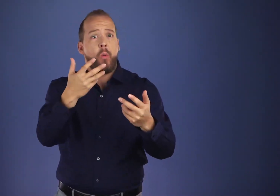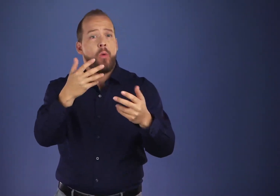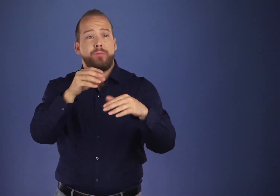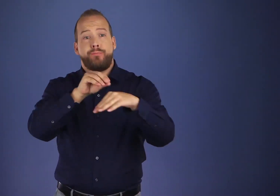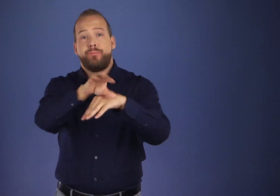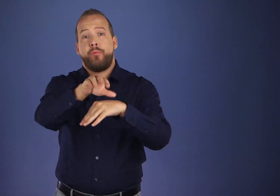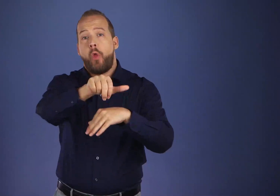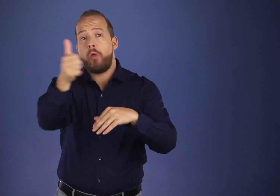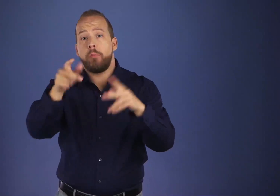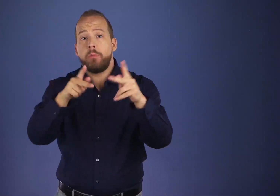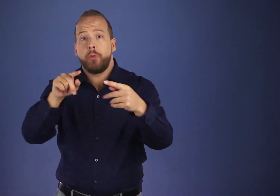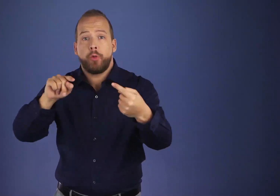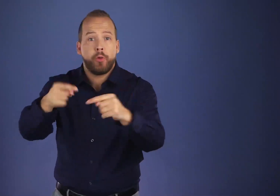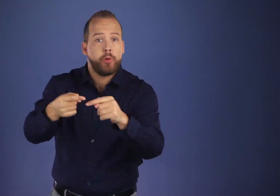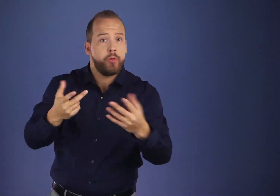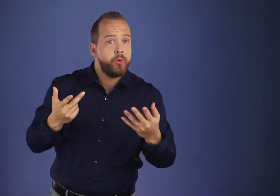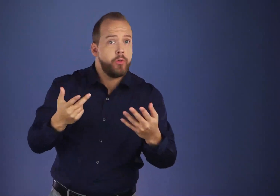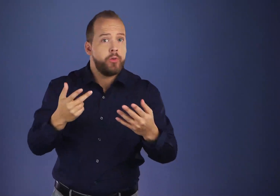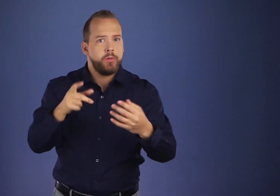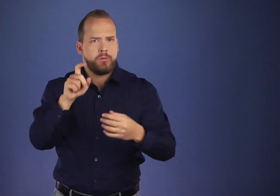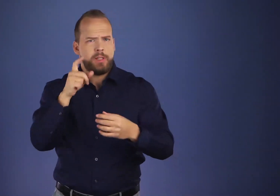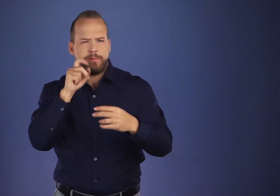or others more harm than good.